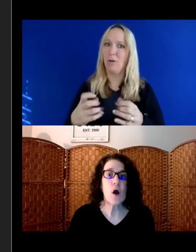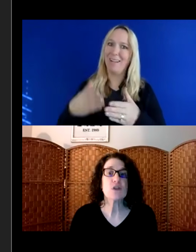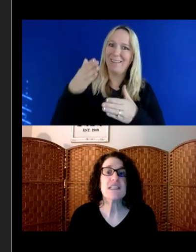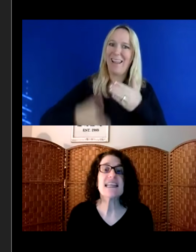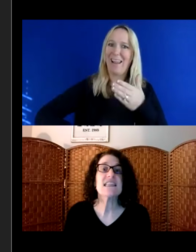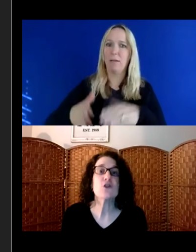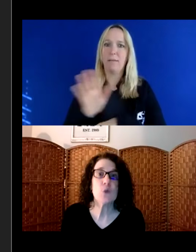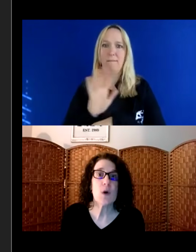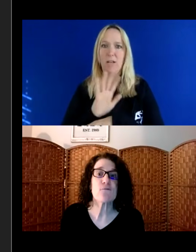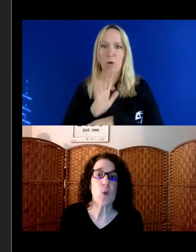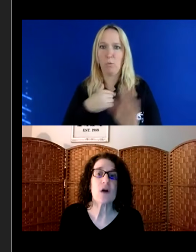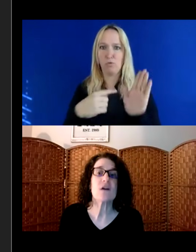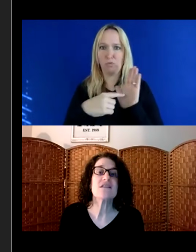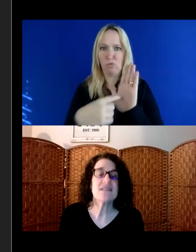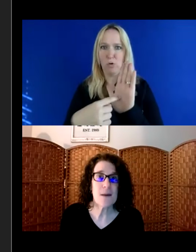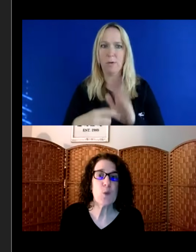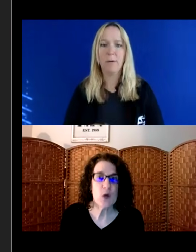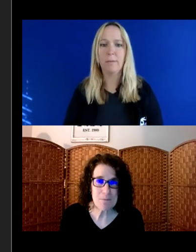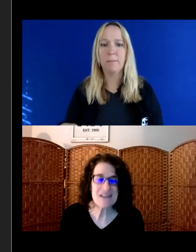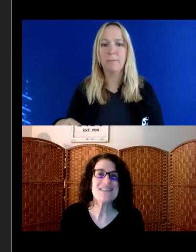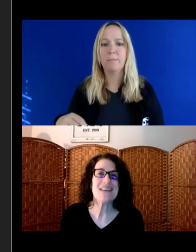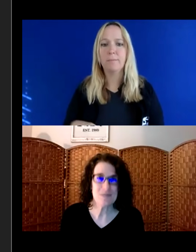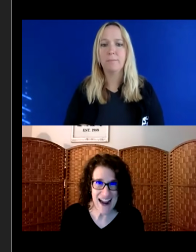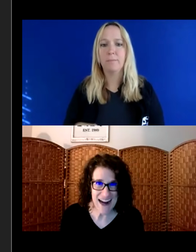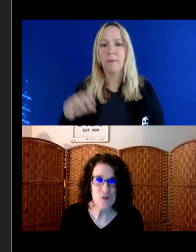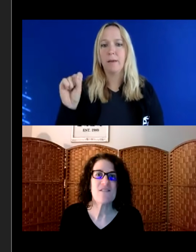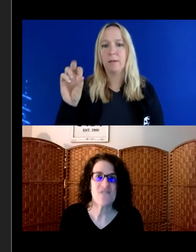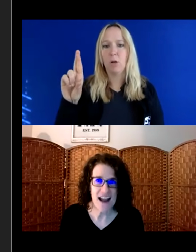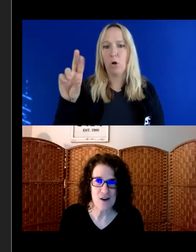SRT is short for SubRip Subtitle file.